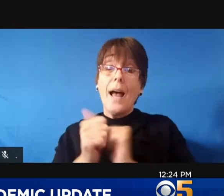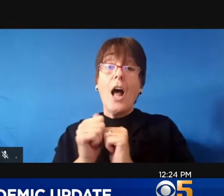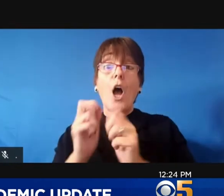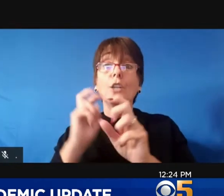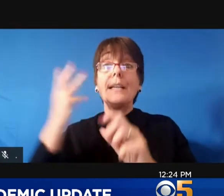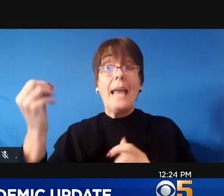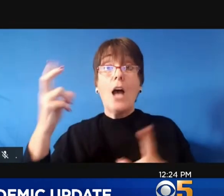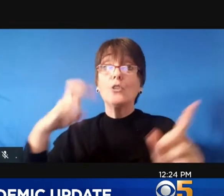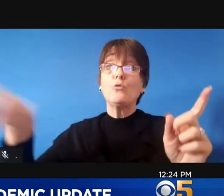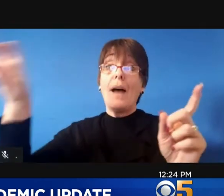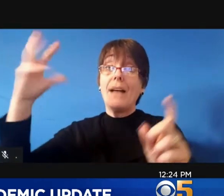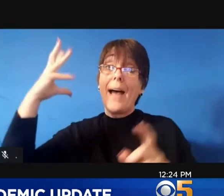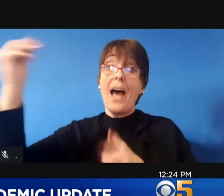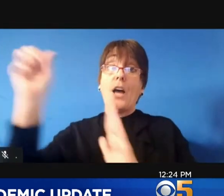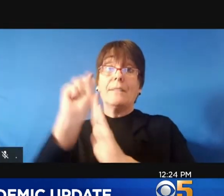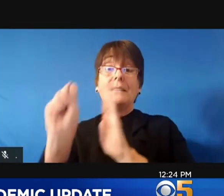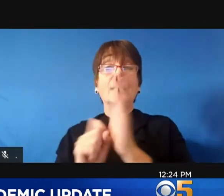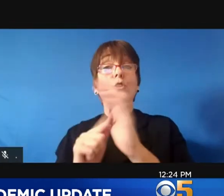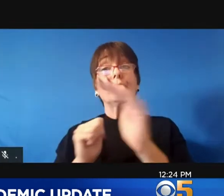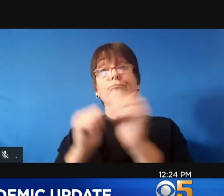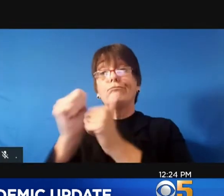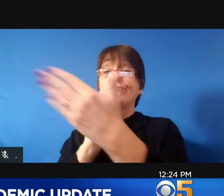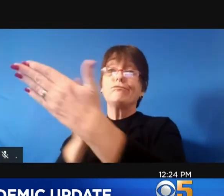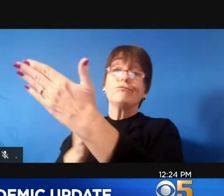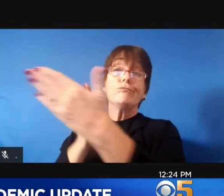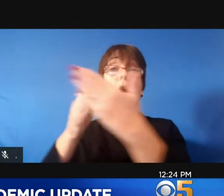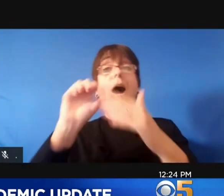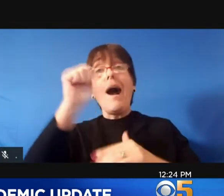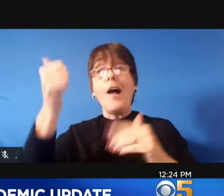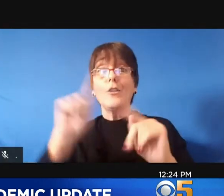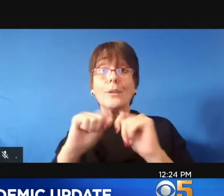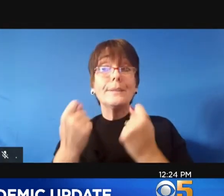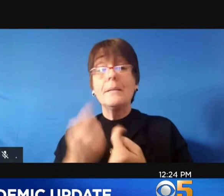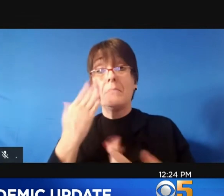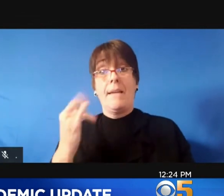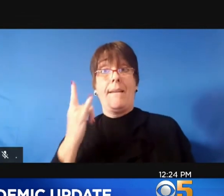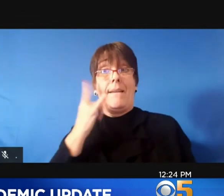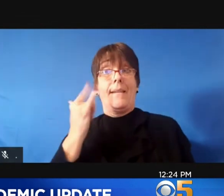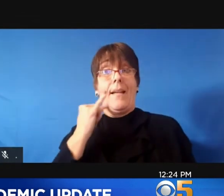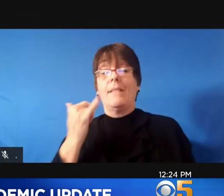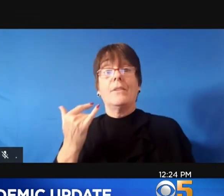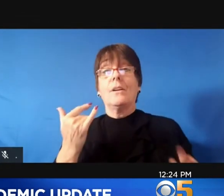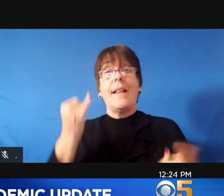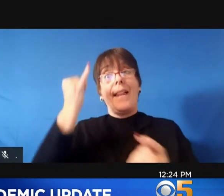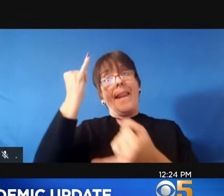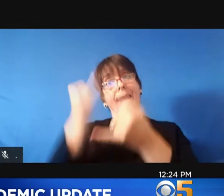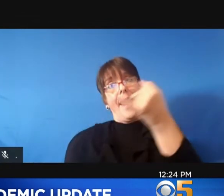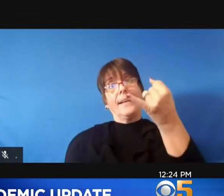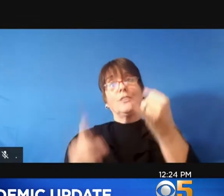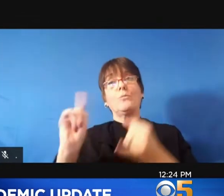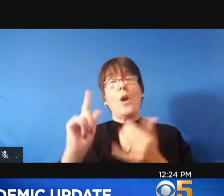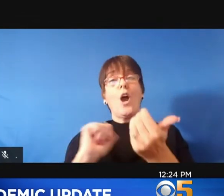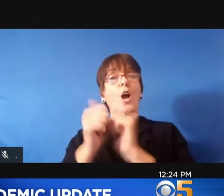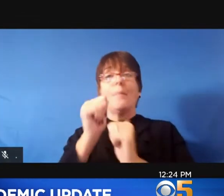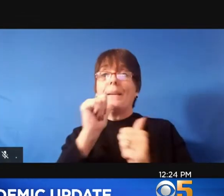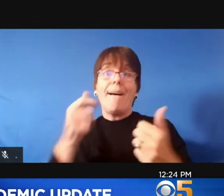Reporter: WE HAVE TWO QUESTIONS. THE FIRST REGARDS YOUTH SPORTS. ATHLETES TRAVEL OUT OF STATE TO